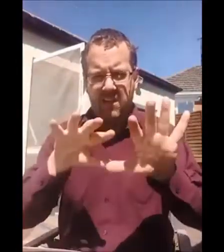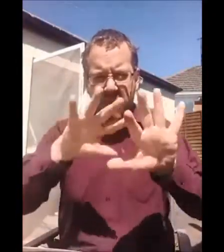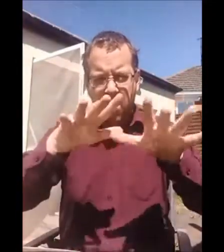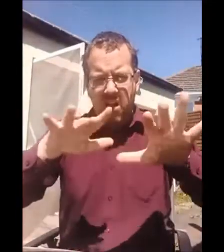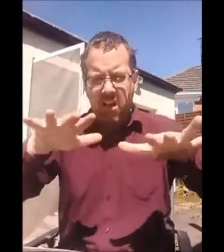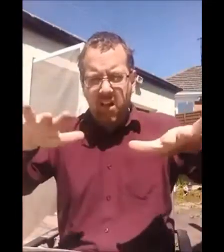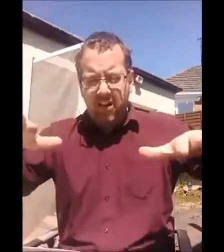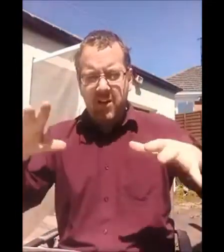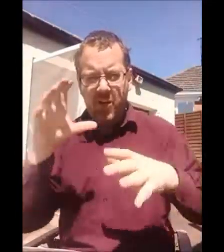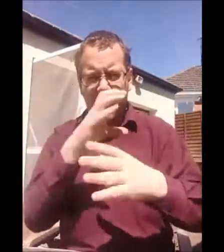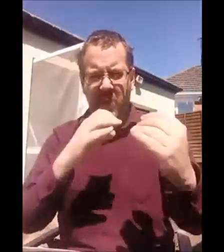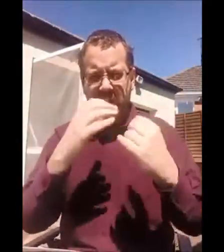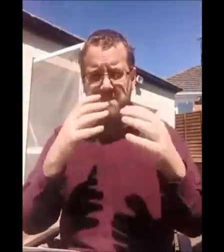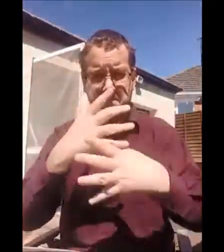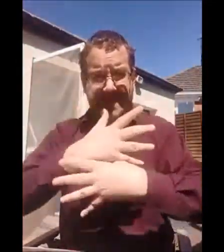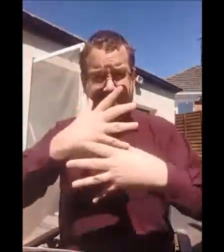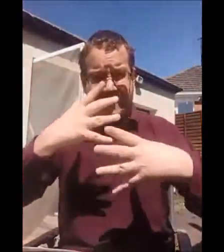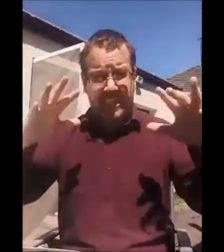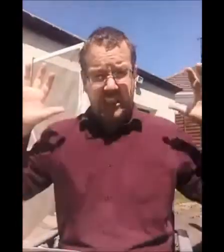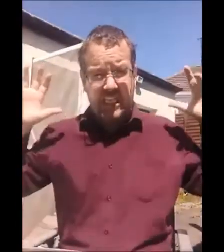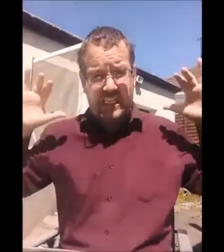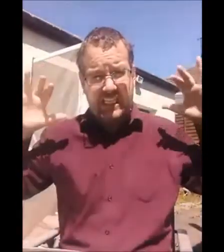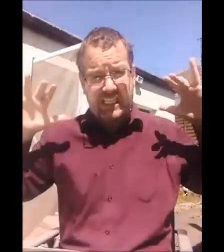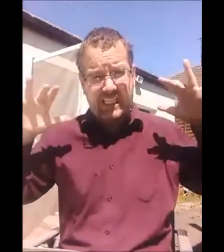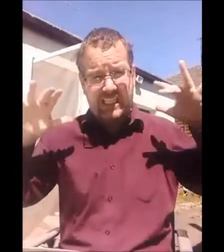you just see this black movement coming towards you, but it does like look like a multitude of people approaching you.